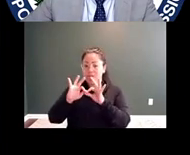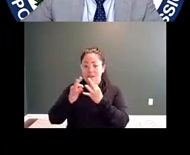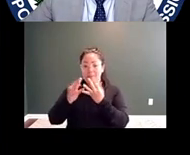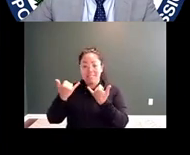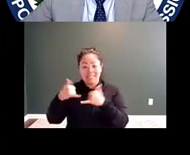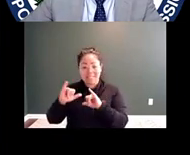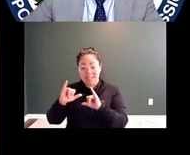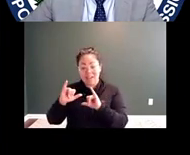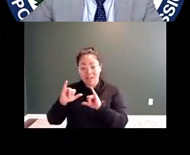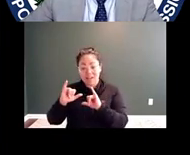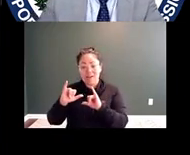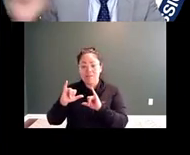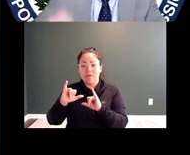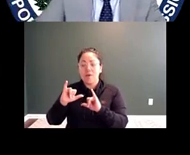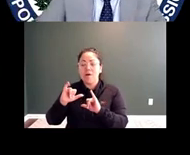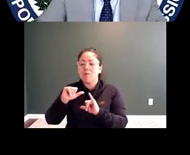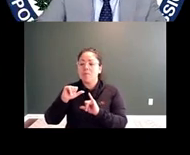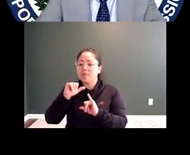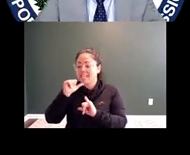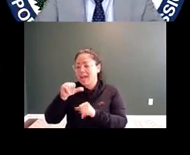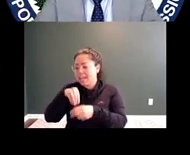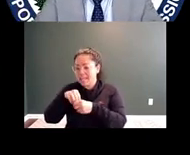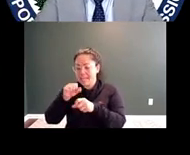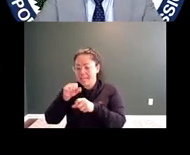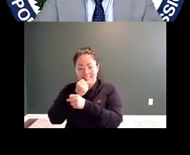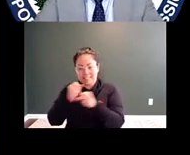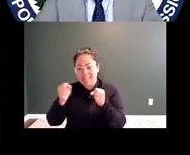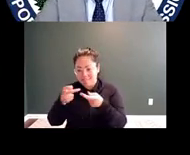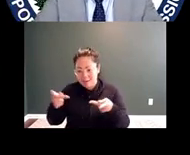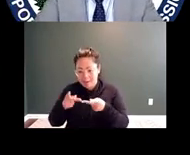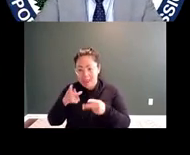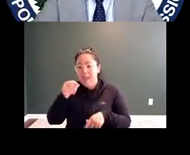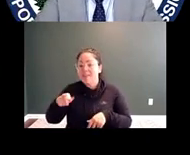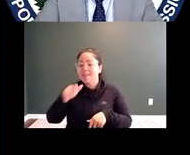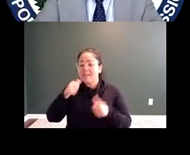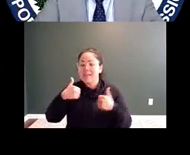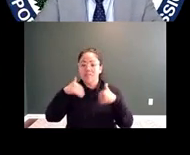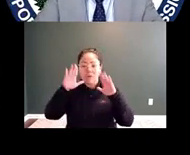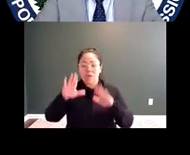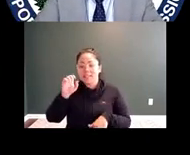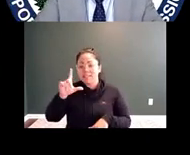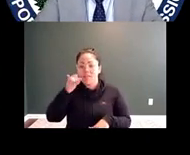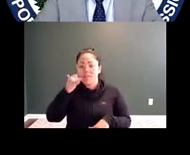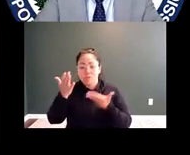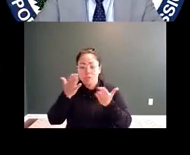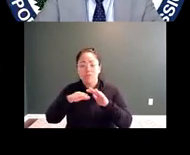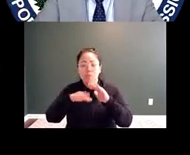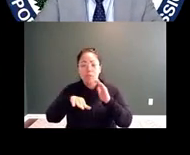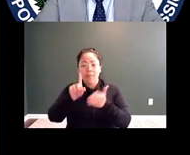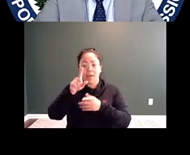in an incredibly safe, very safe environment, and they also did not have great cell service. And so within about the first month of her being at LUNA,